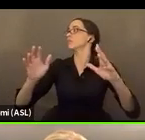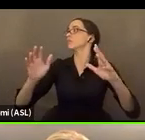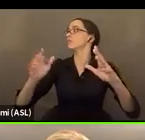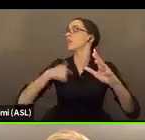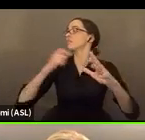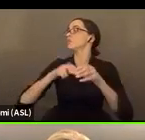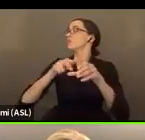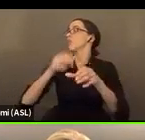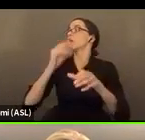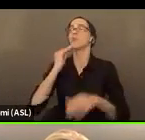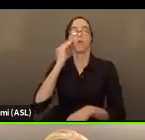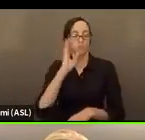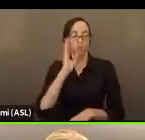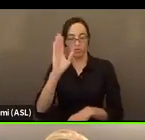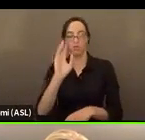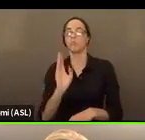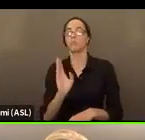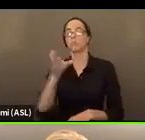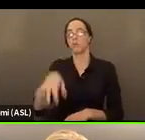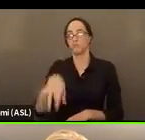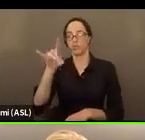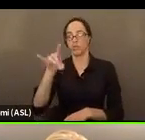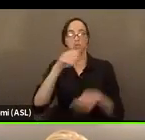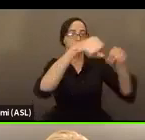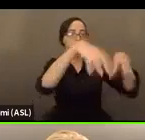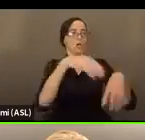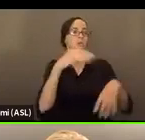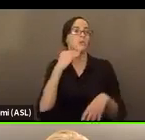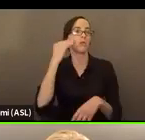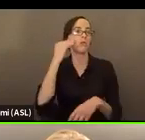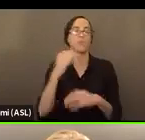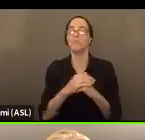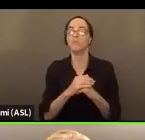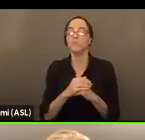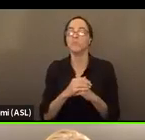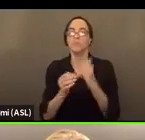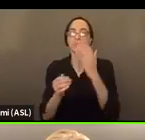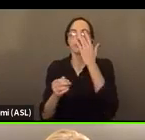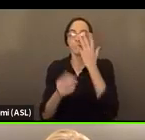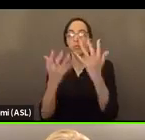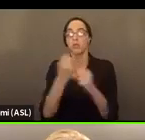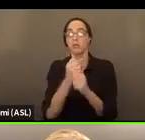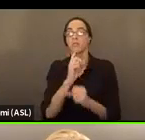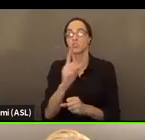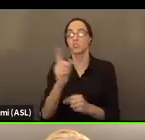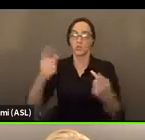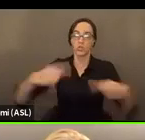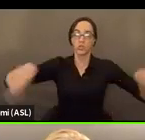i i wanna everybody know what we're talking about um when we use acronyms the eoc is the